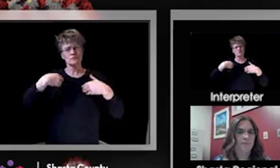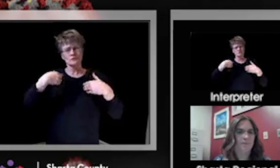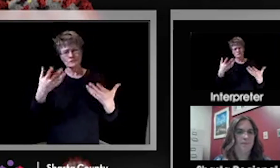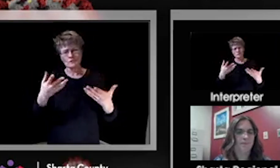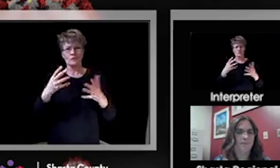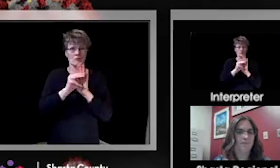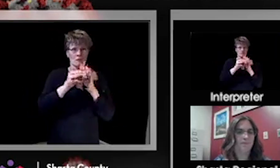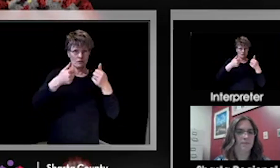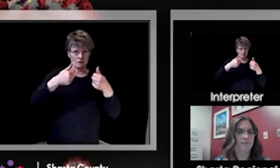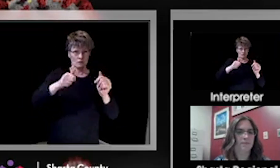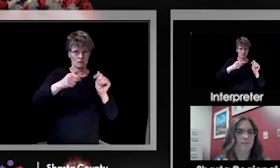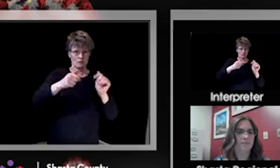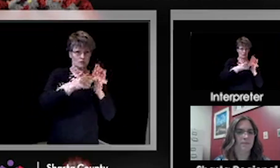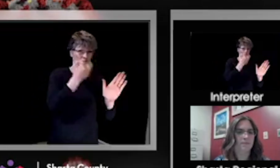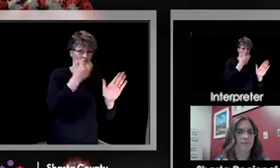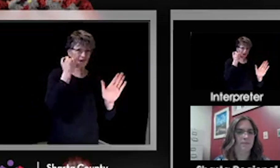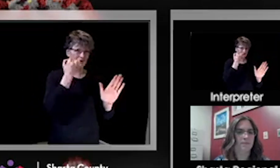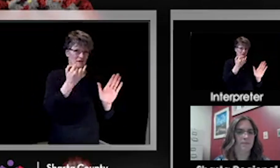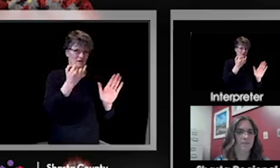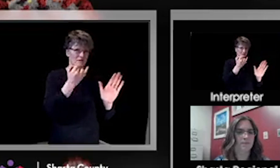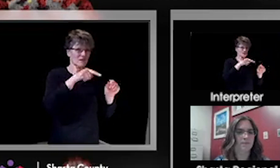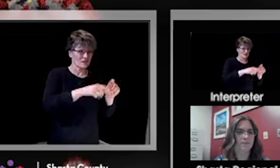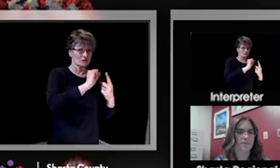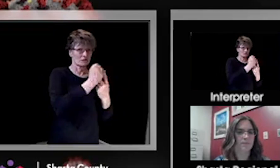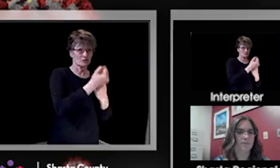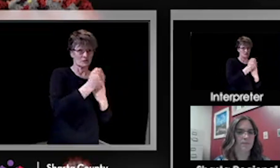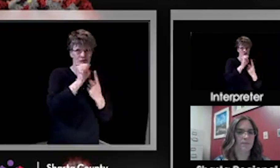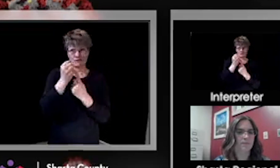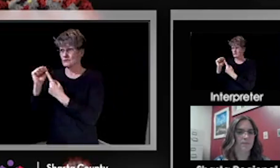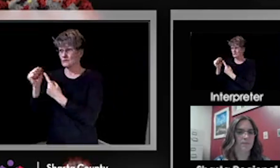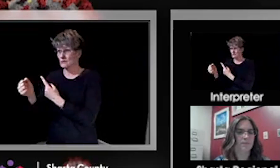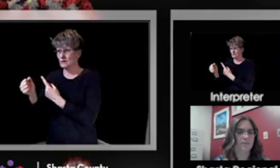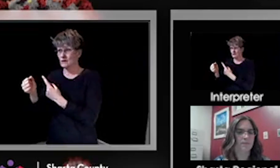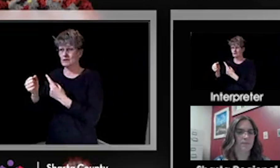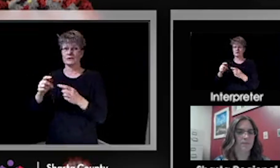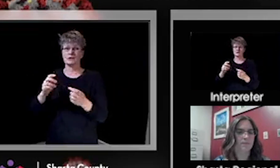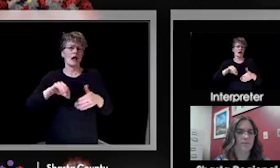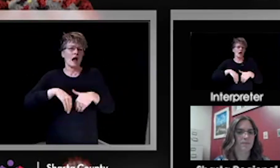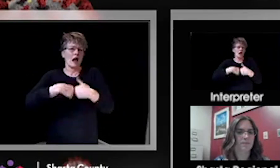most appropriate intervention. I think people are feeling a lot of angst because our incidence